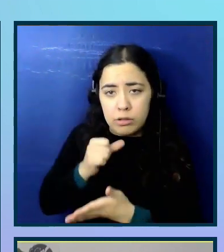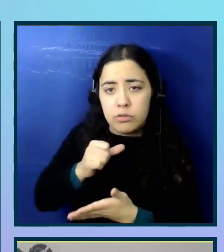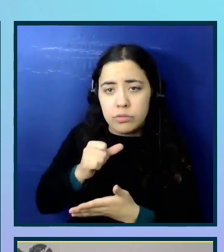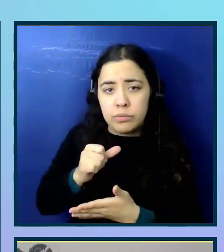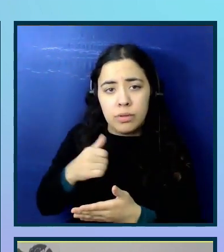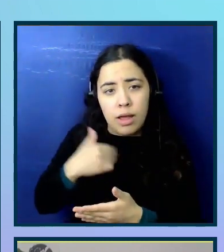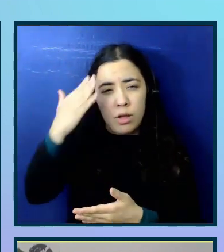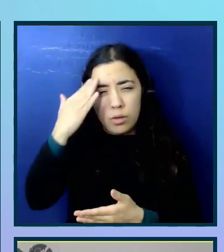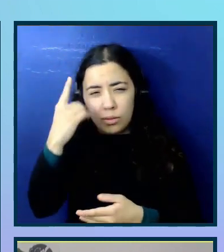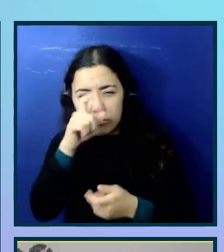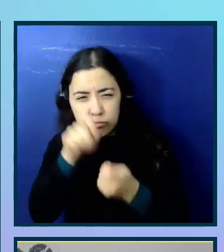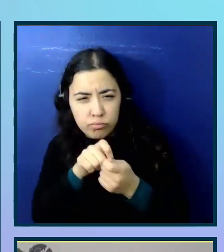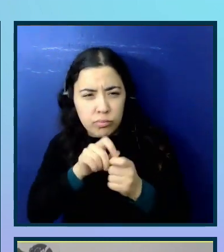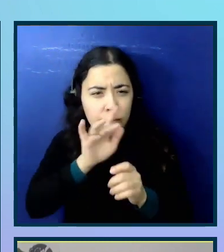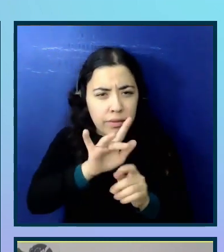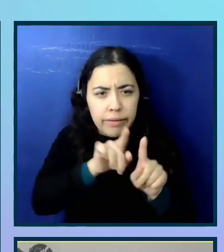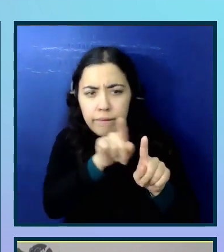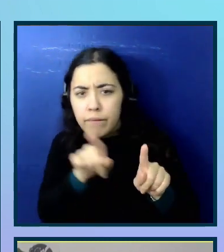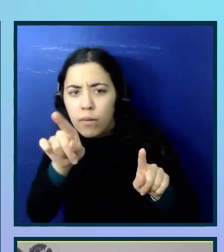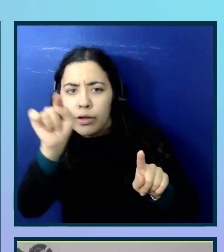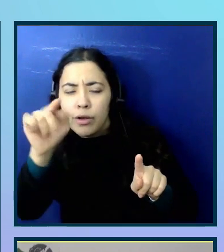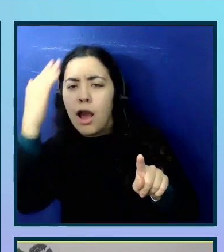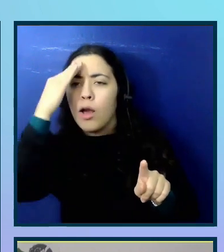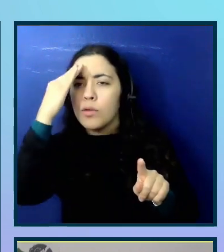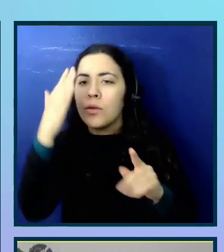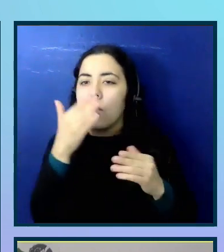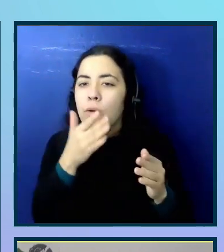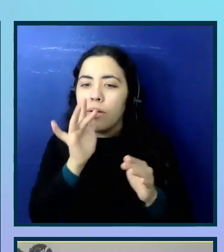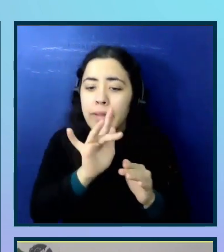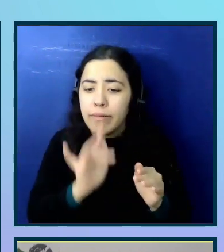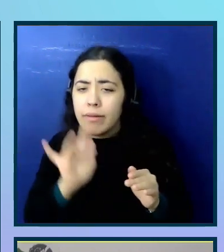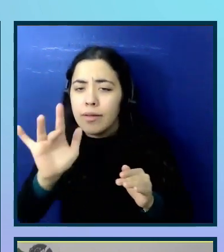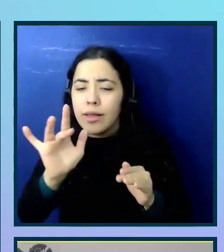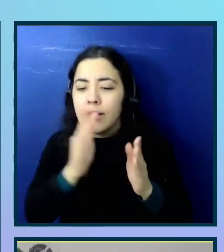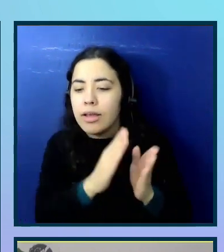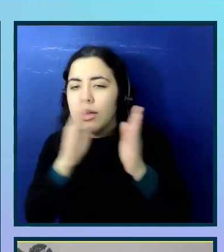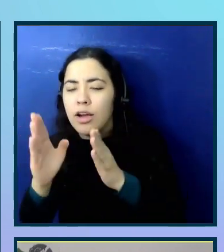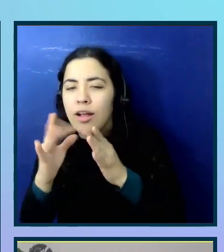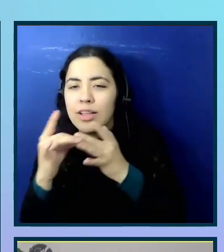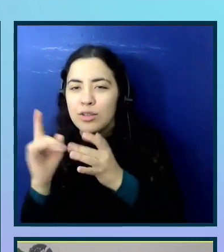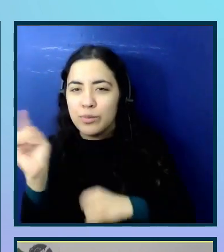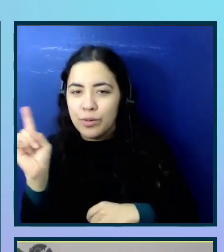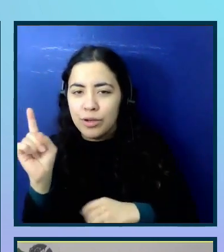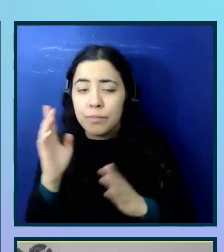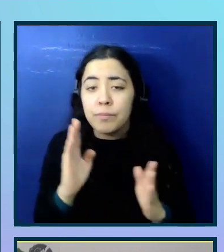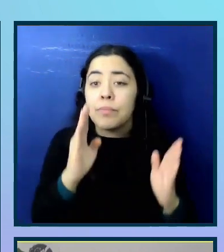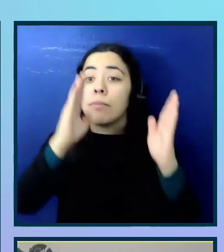are going to interact with each other. Screen flow on the right are kind of the same but instead of having these abstractly boxes,